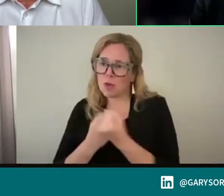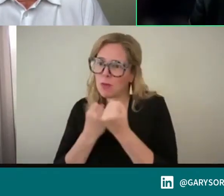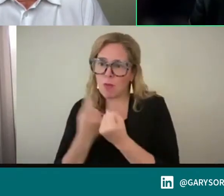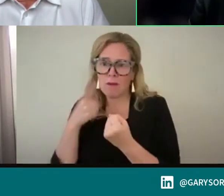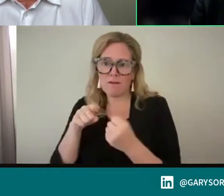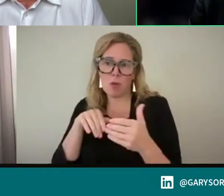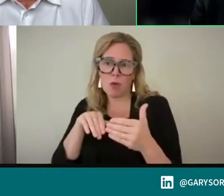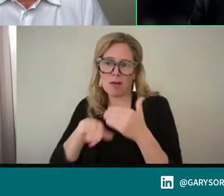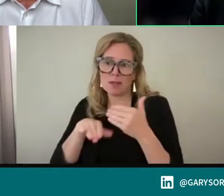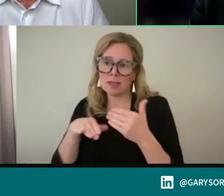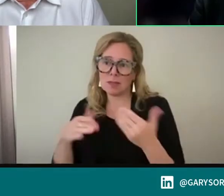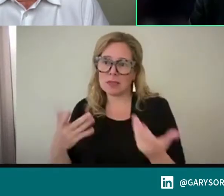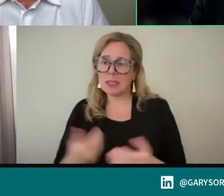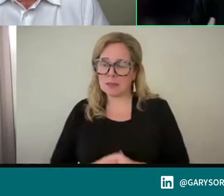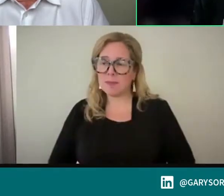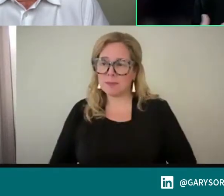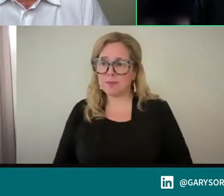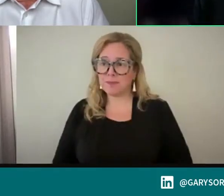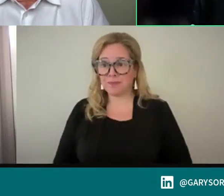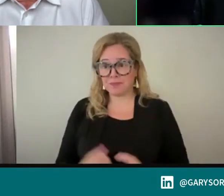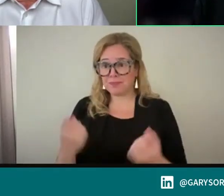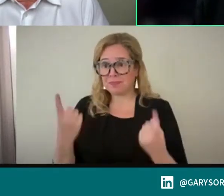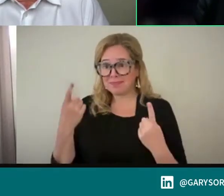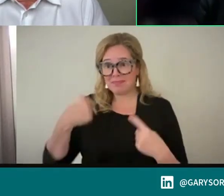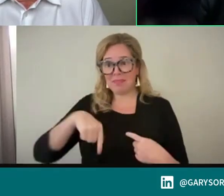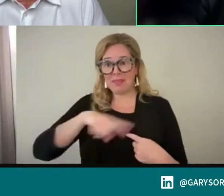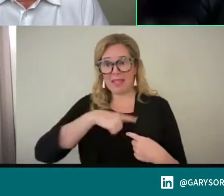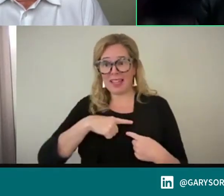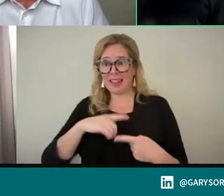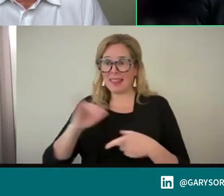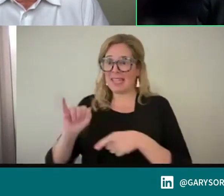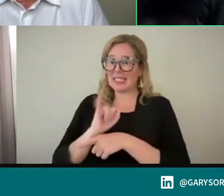The industry players, us plus others, it is a partnership,